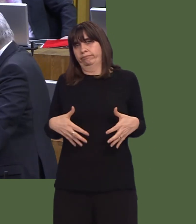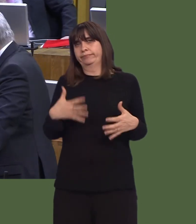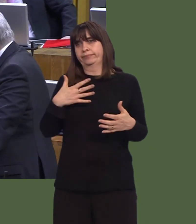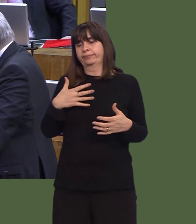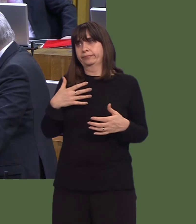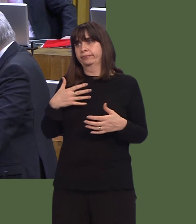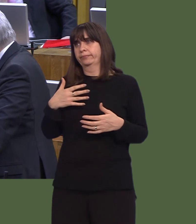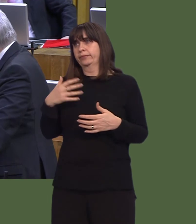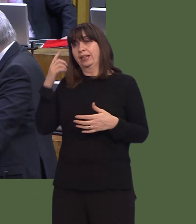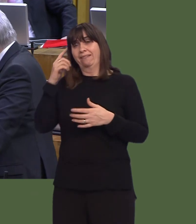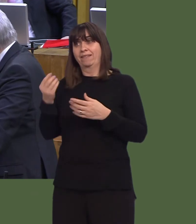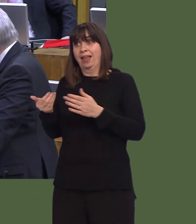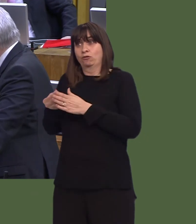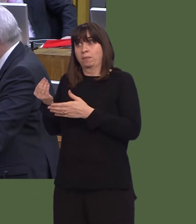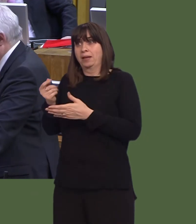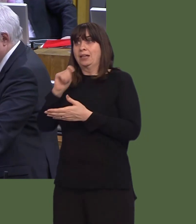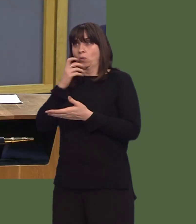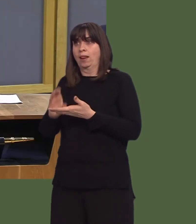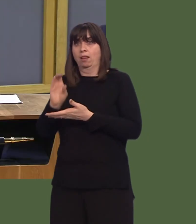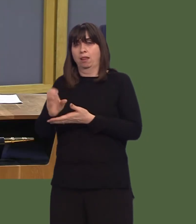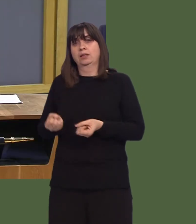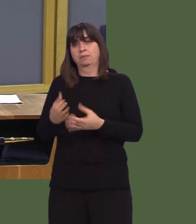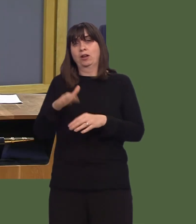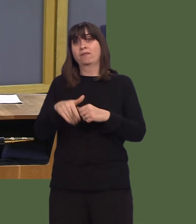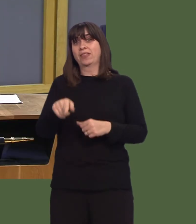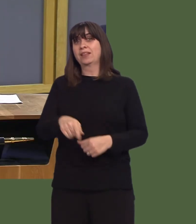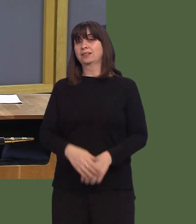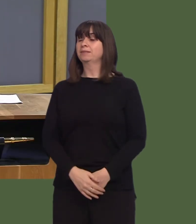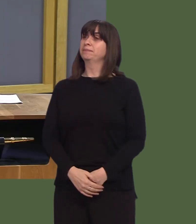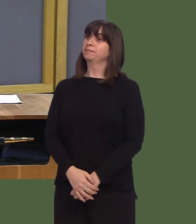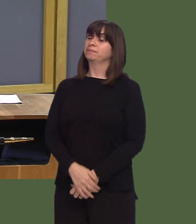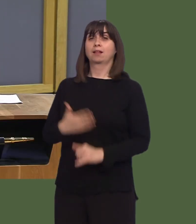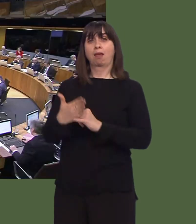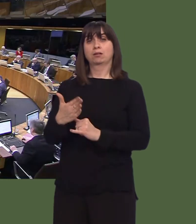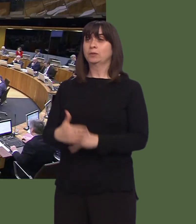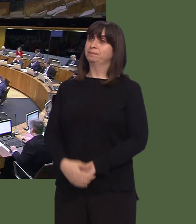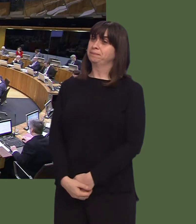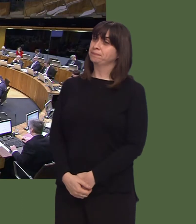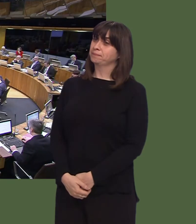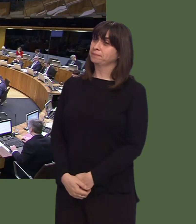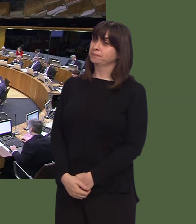would certainly be useful in terms of addressing that. Y Llywydd / The Llywydd: And finally, question 9óAngela Burns. Angela Burns AM: 9.